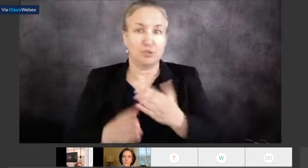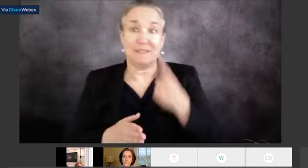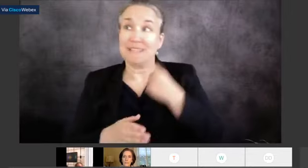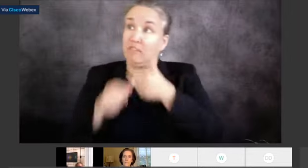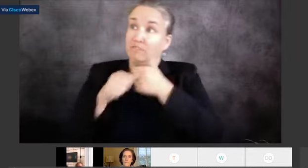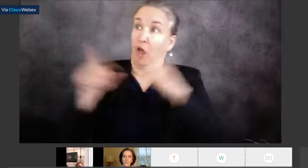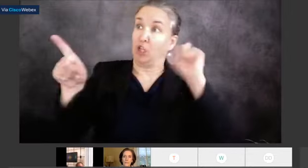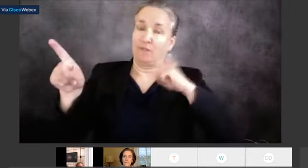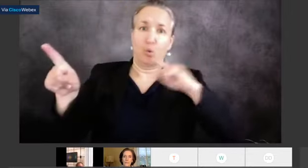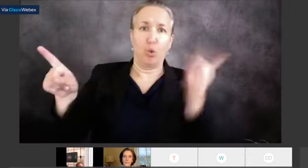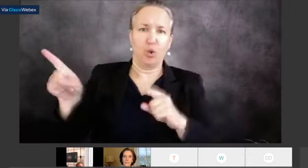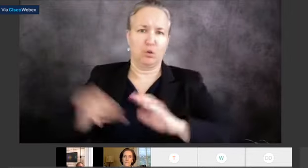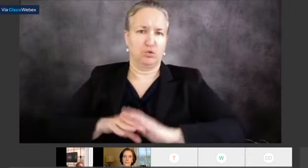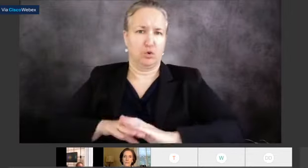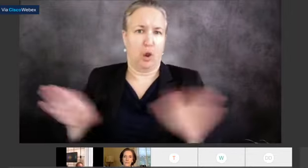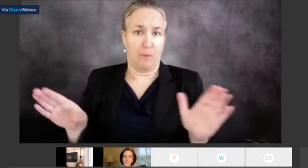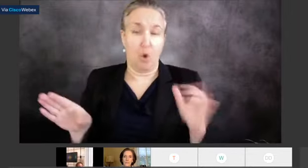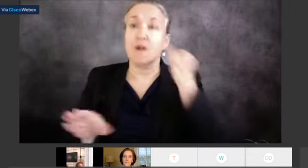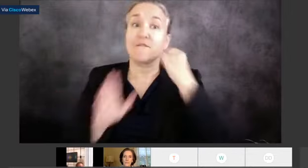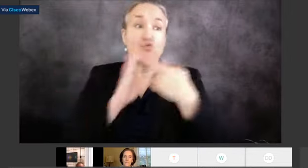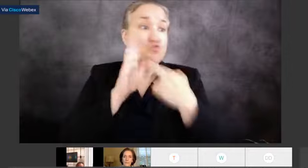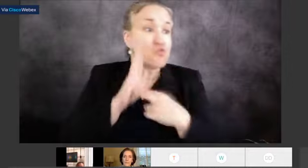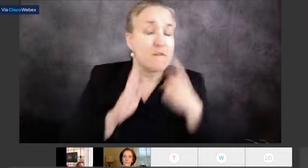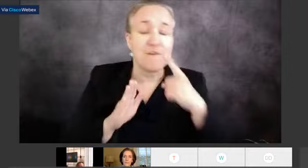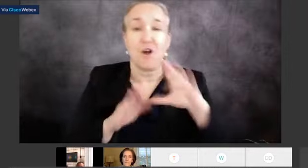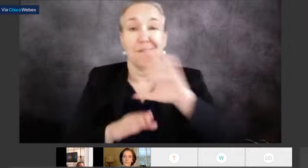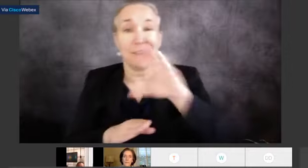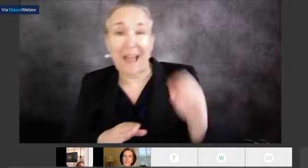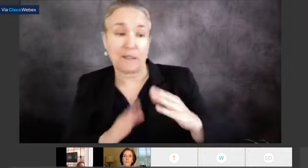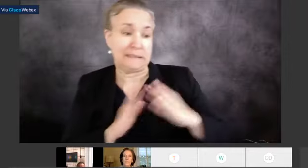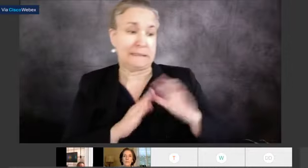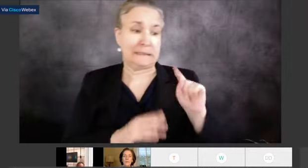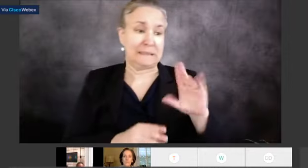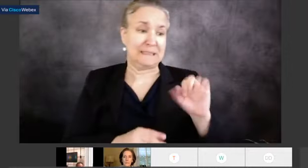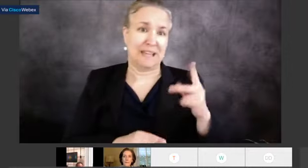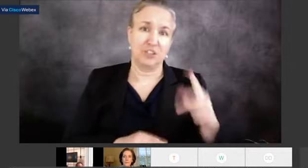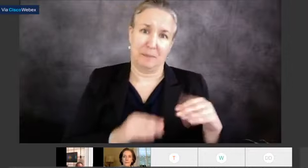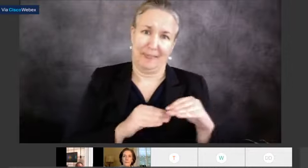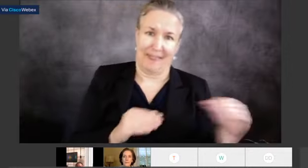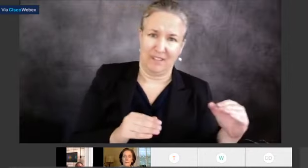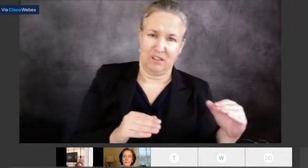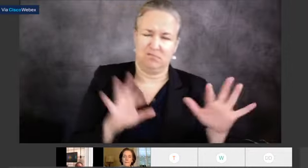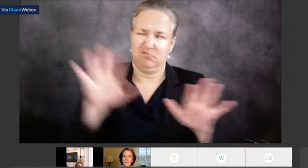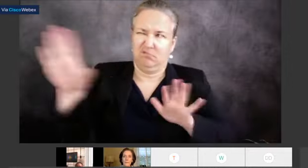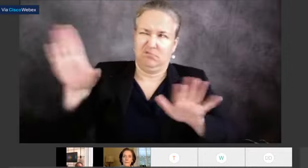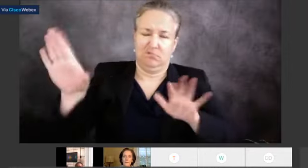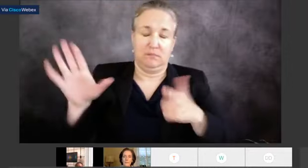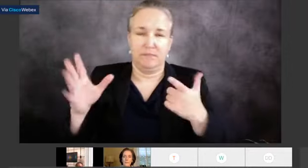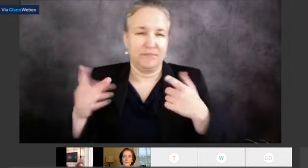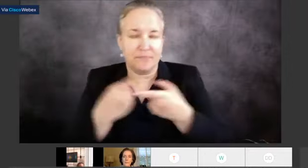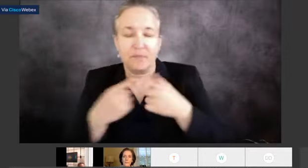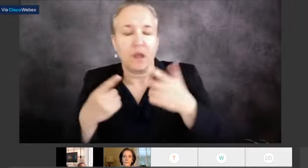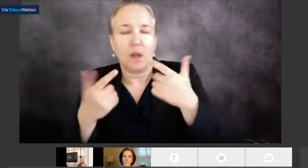any rules that are at the county or even the township level can be so i'm trying to determine if there's any additional orders